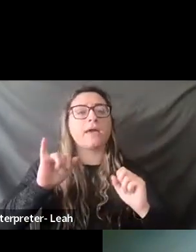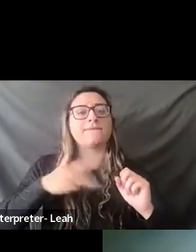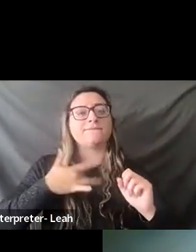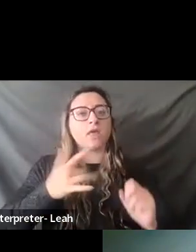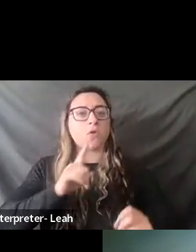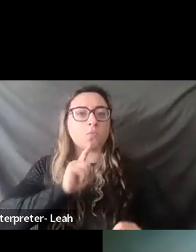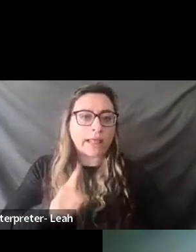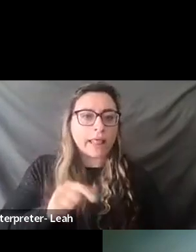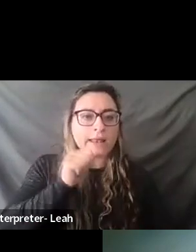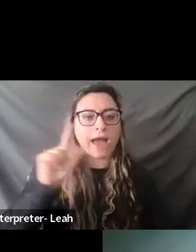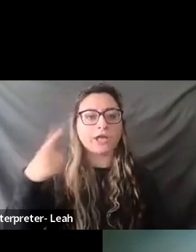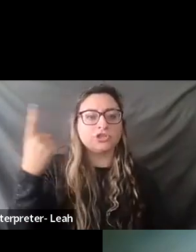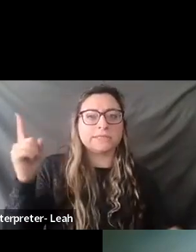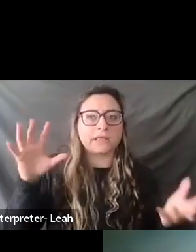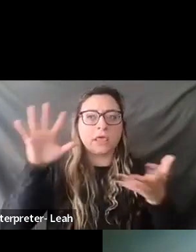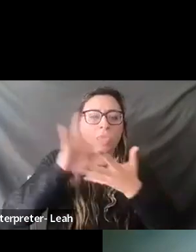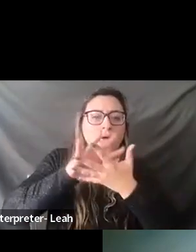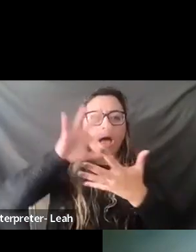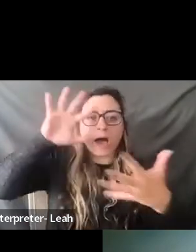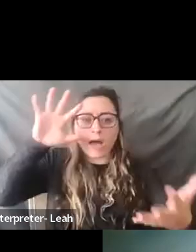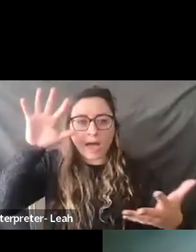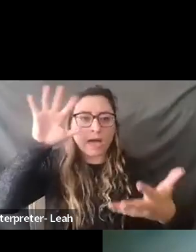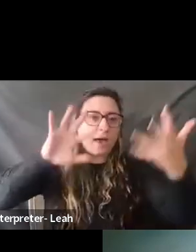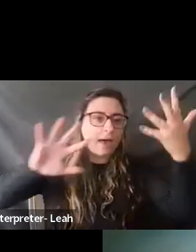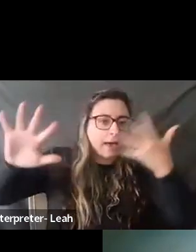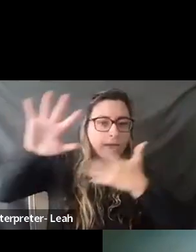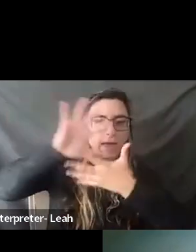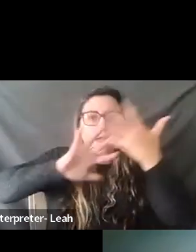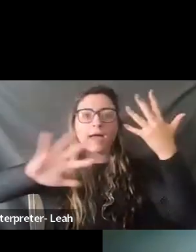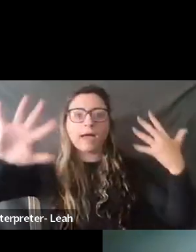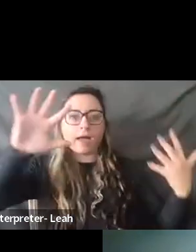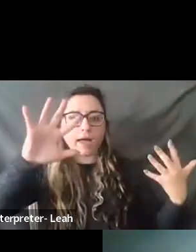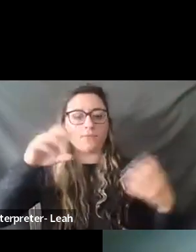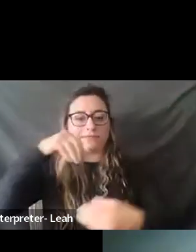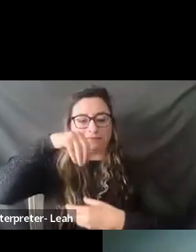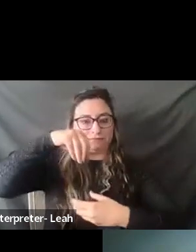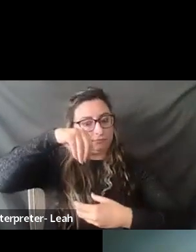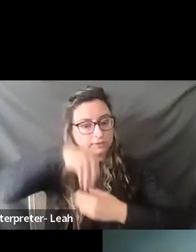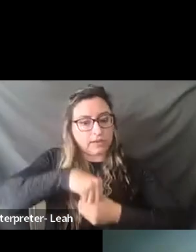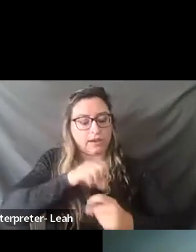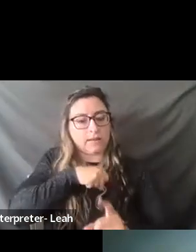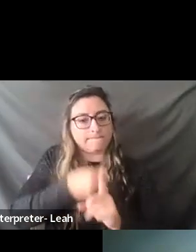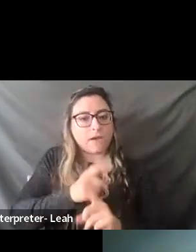But you try to develop for whatever that person or that audience was, something that related to them, that would get past the -- just the COVID or whatever, but the impact that the pandemic had had on people they knew. Then they could make it real.